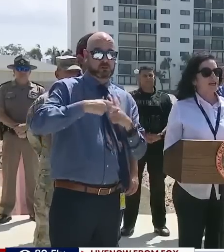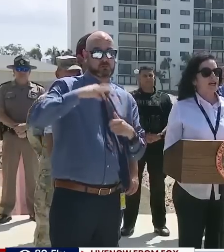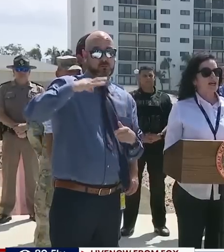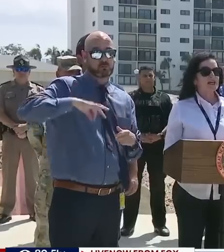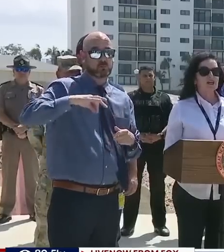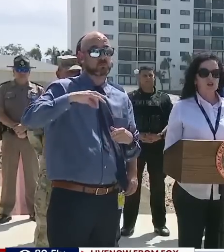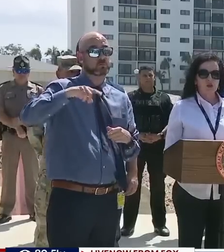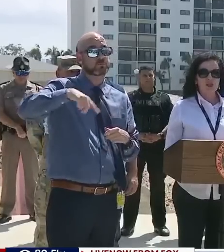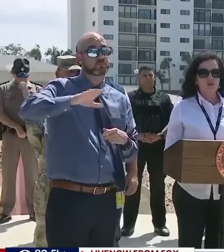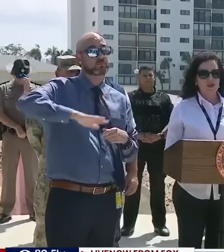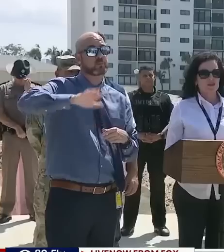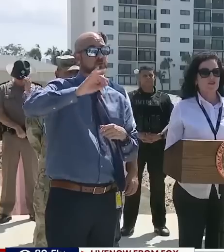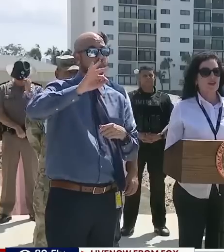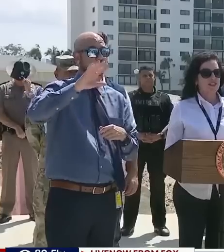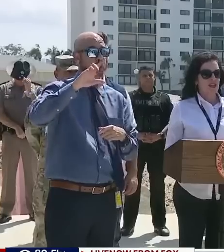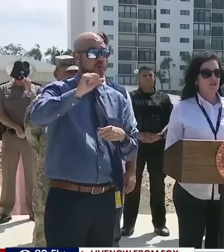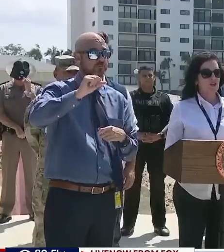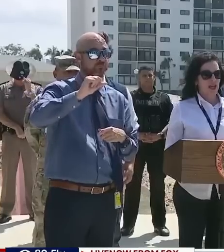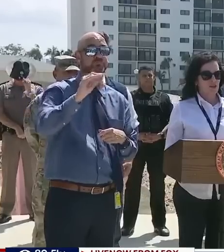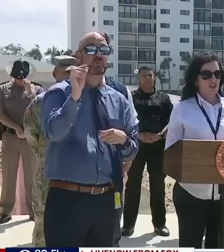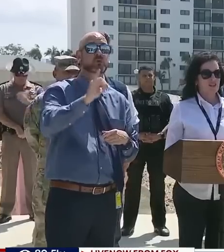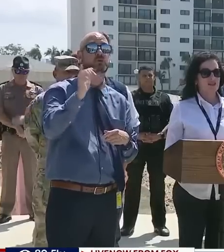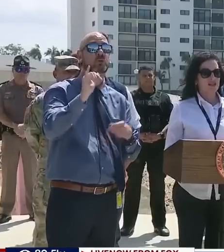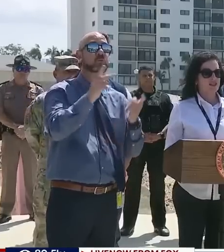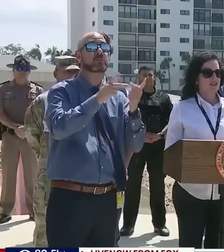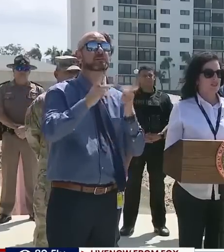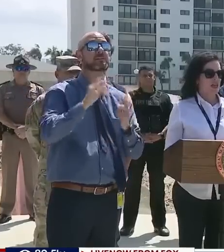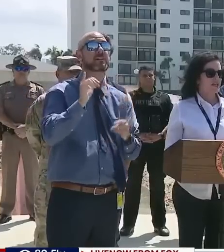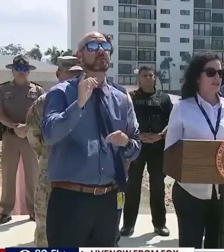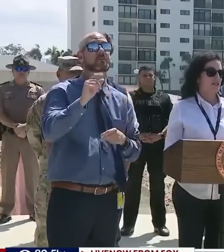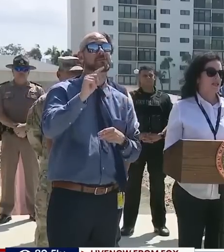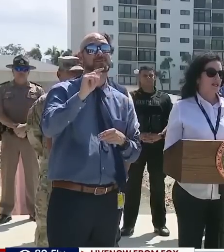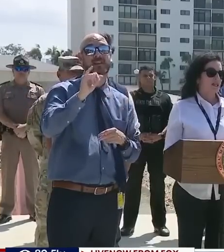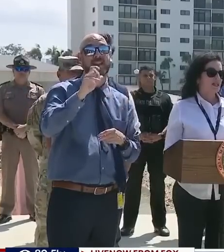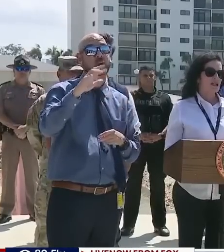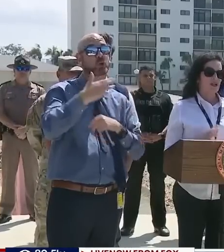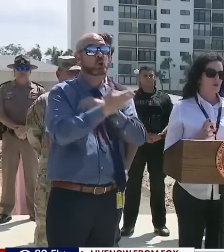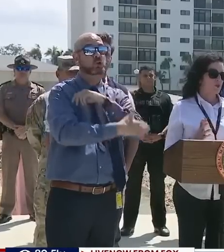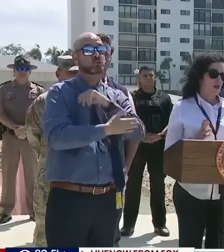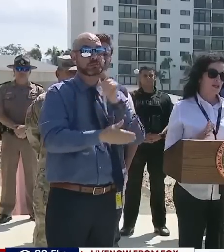restoration for panelist County. Duke Energy has the um, the privilege of serving